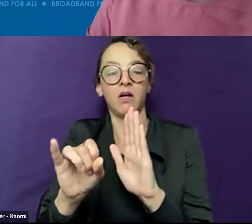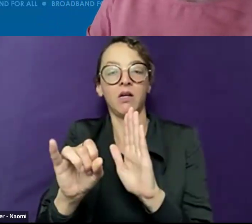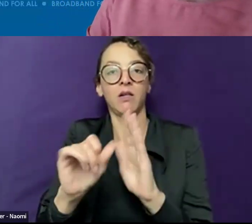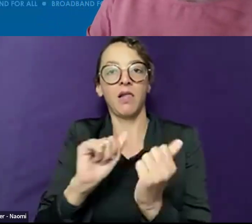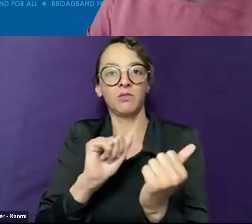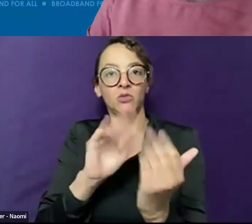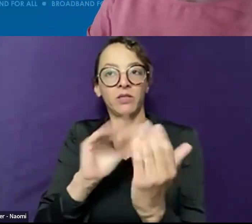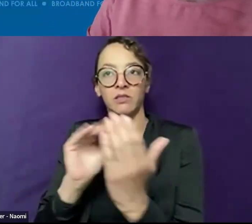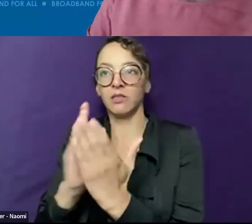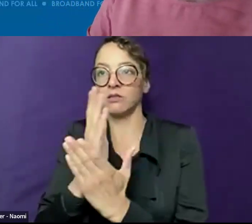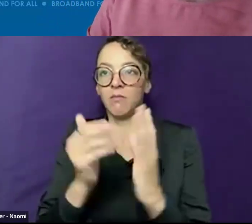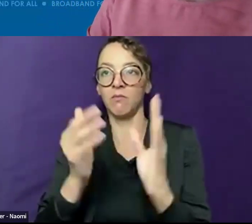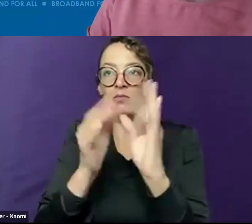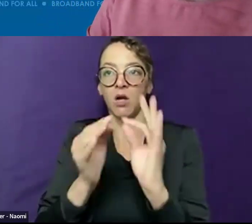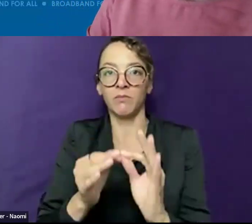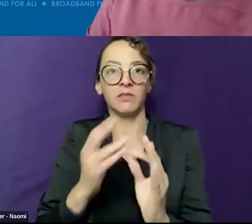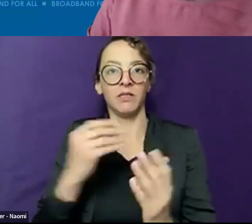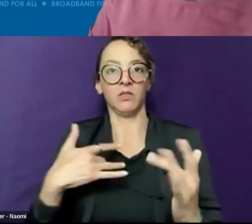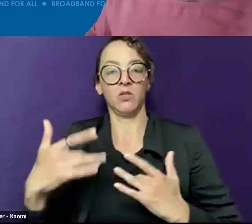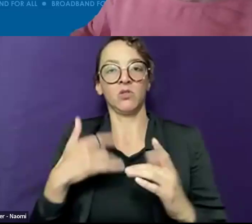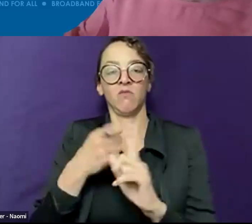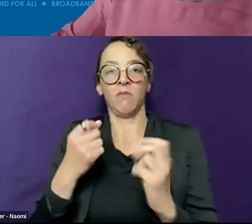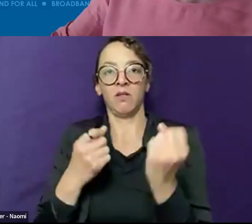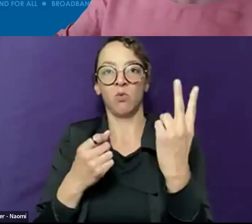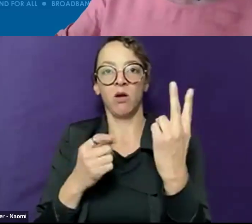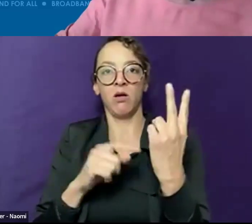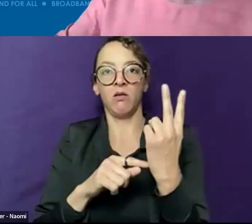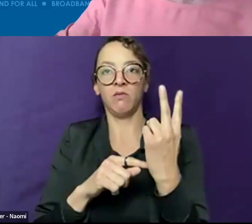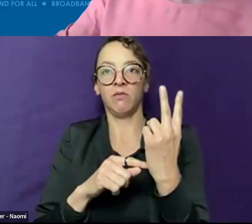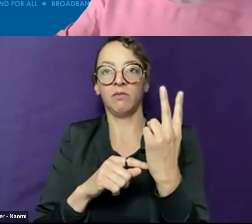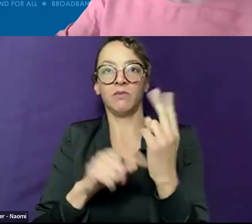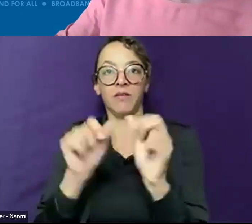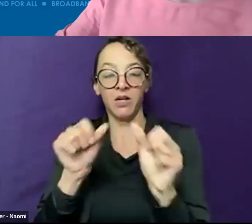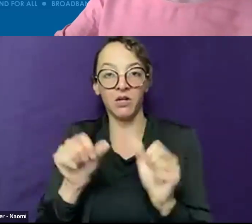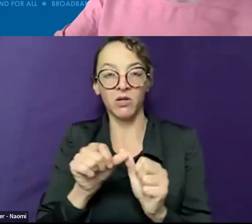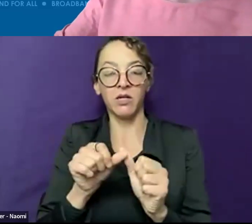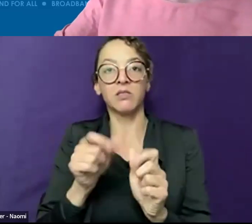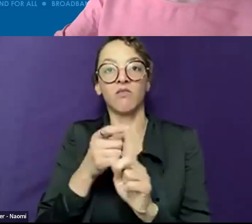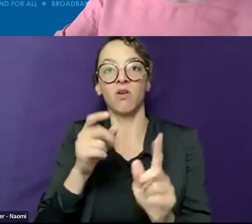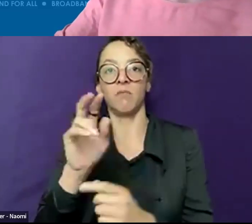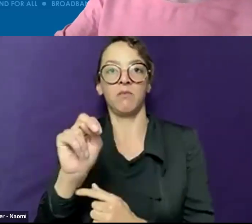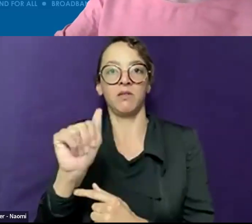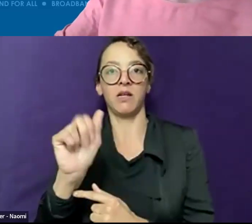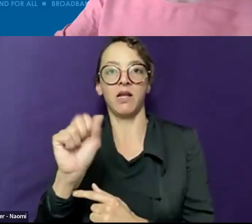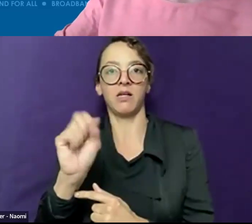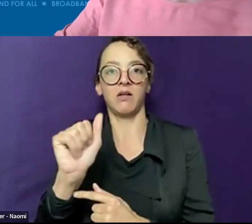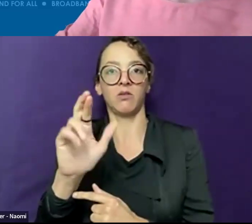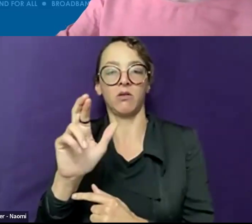comments and concerns from those 12 areas from a nascar coalition letter just seeing the limit of